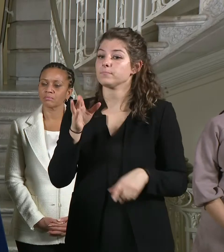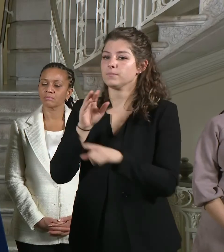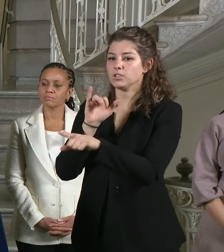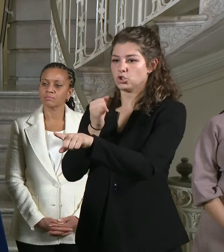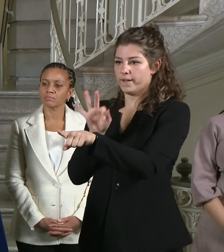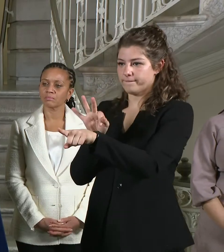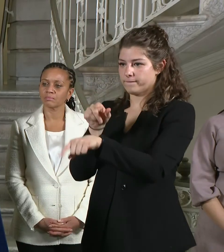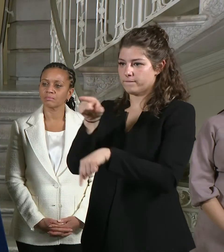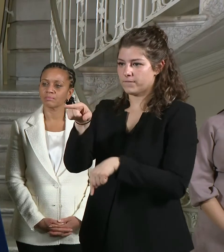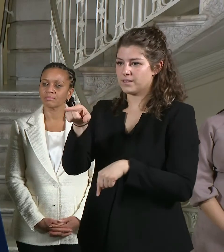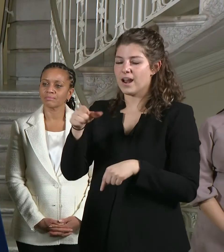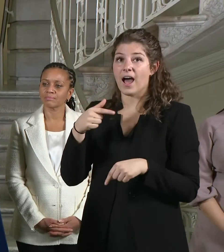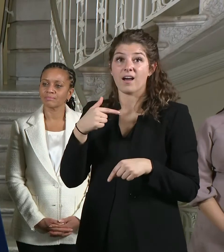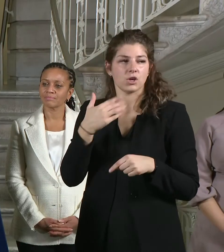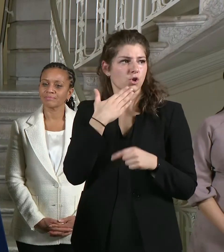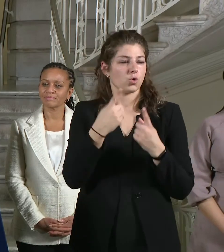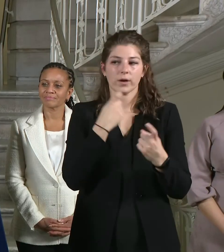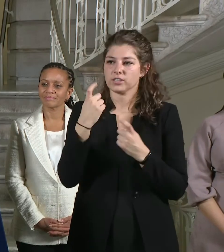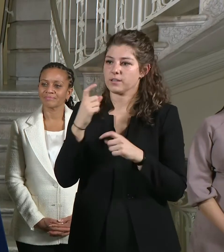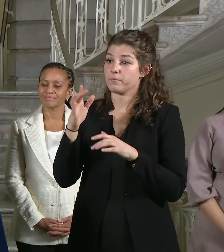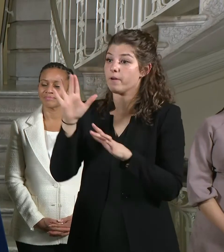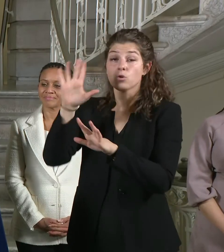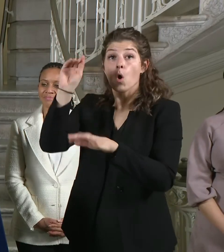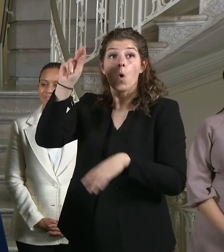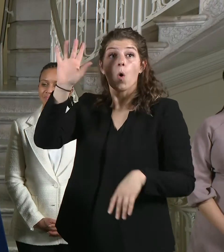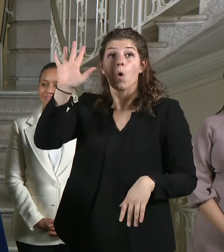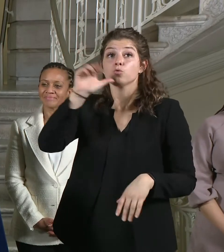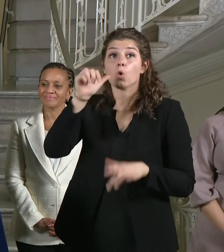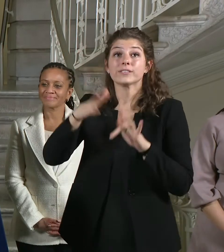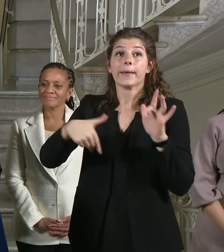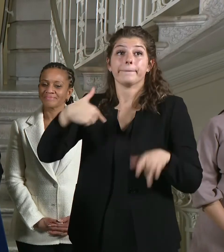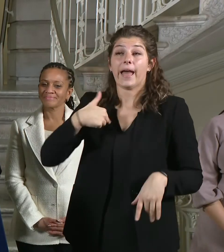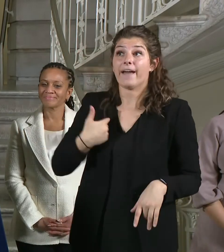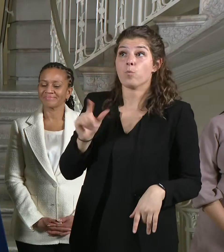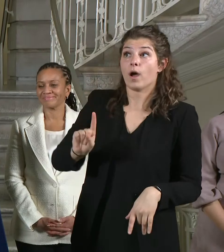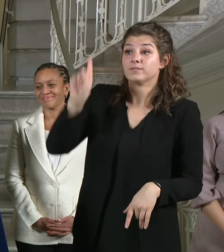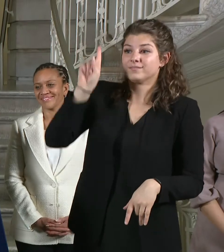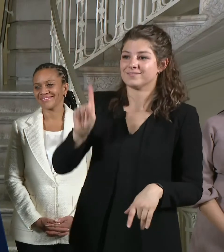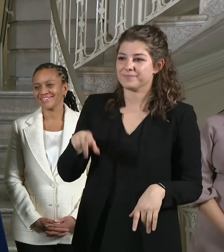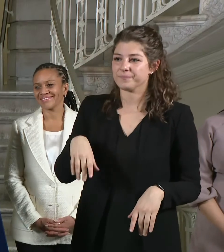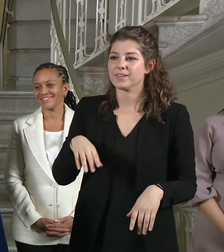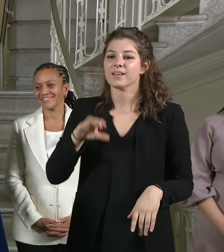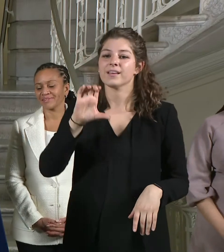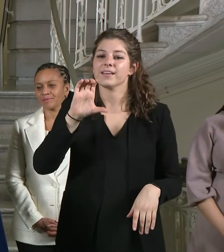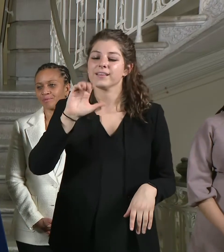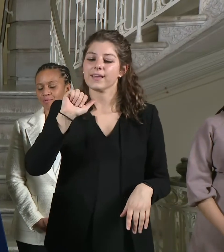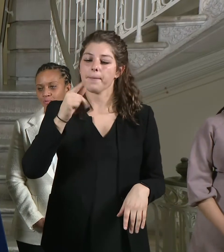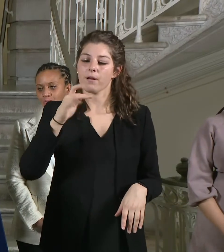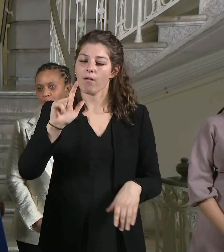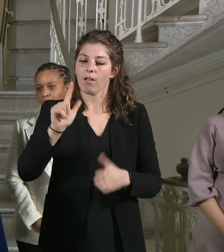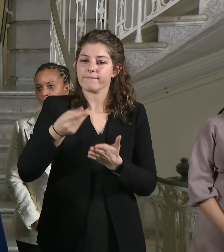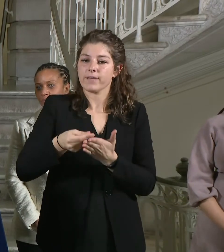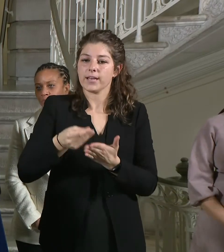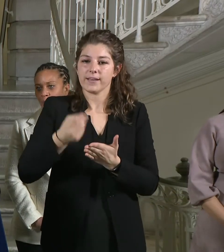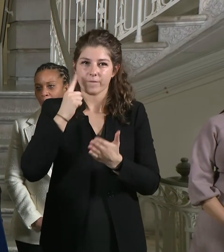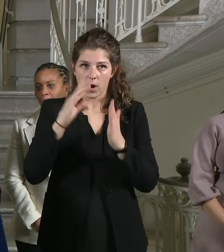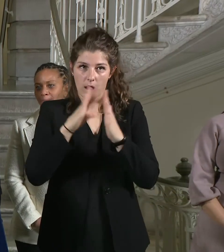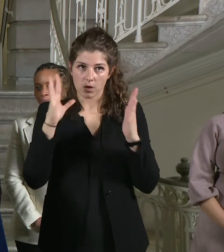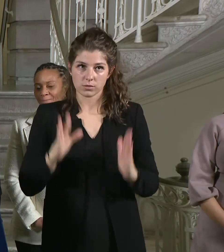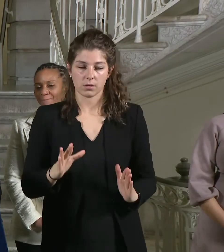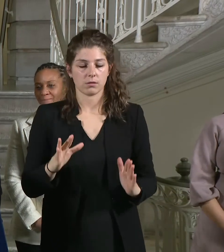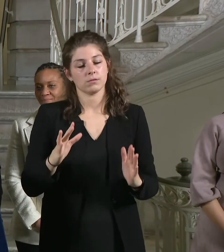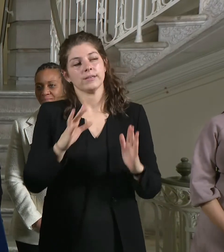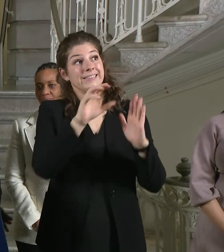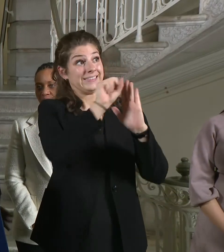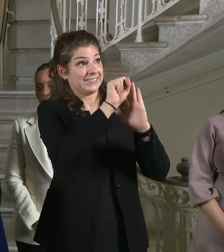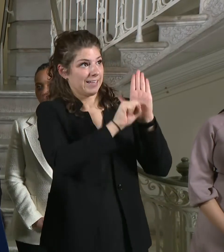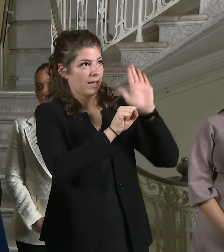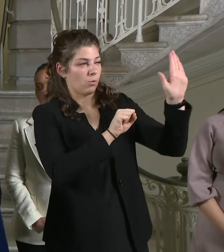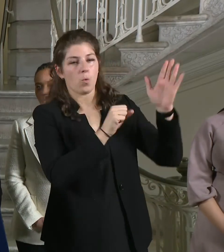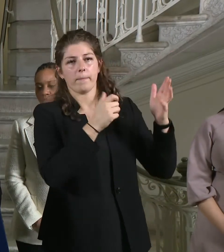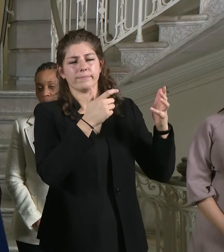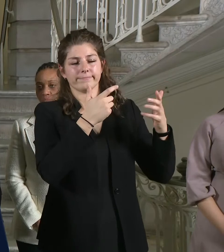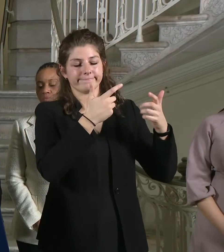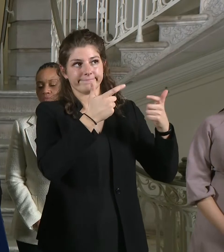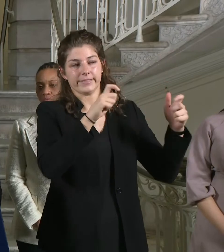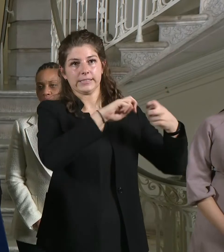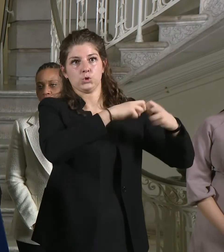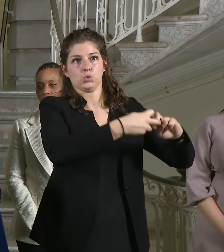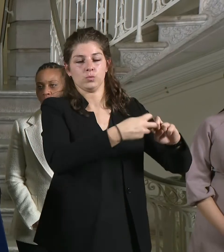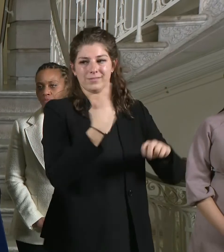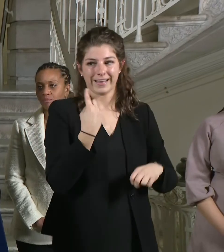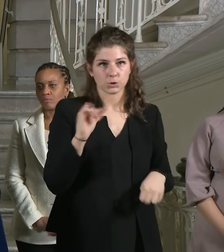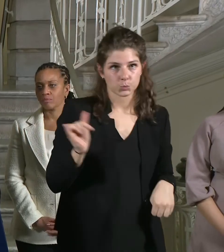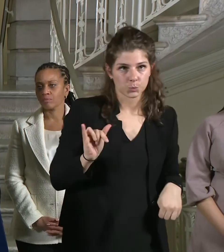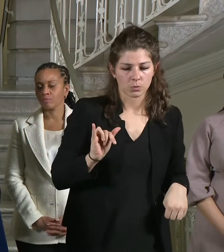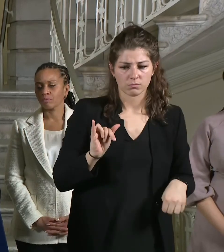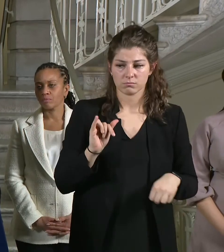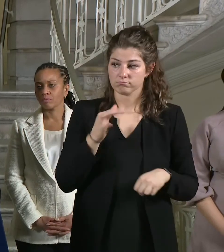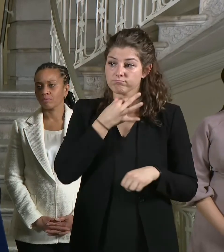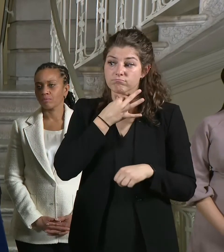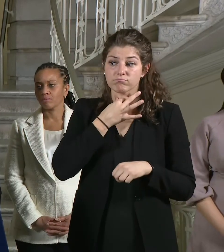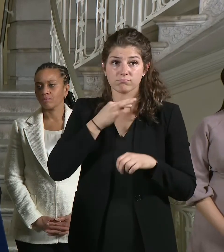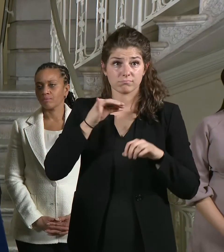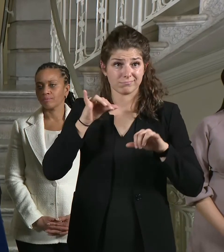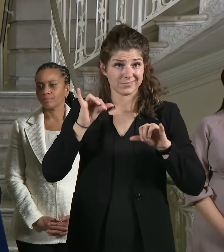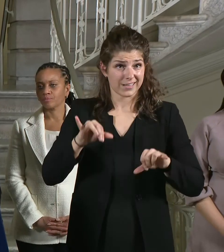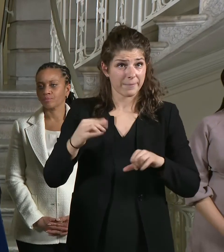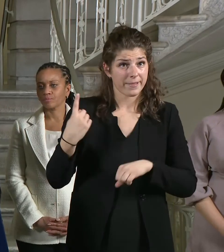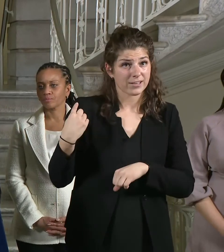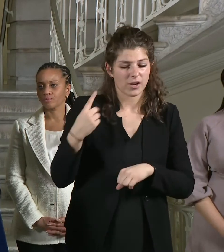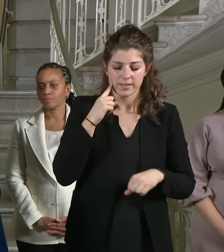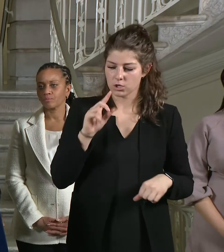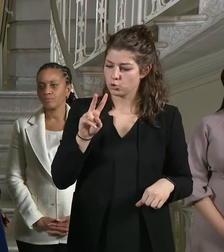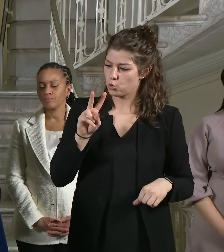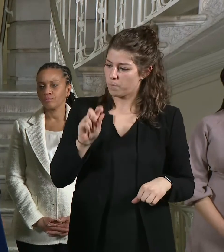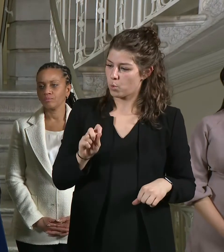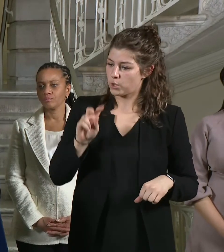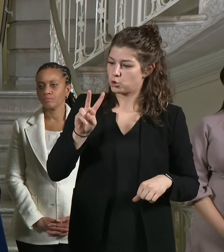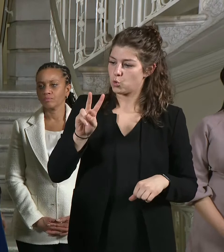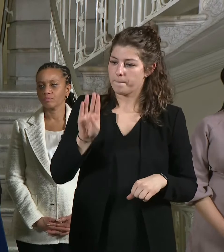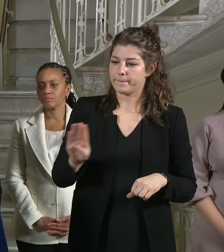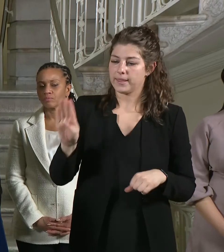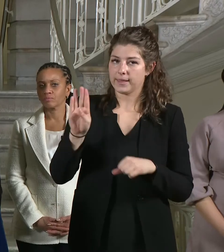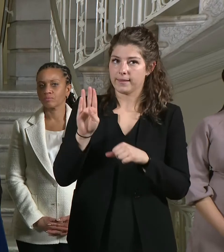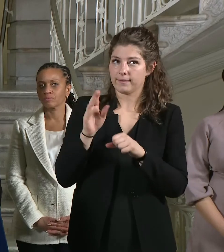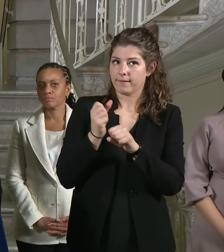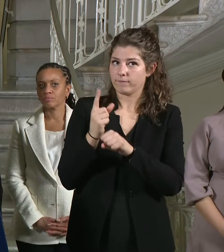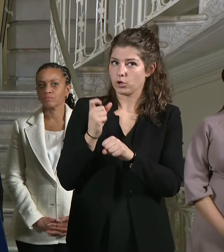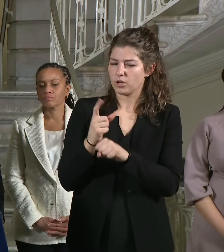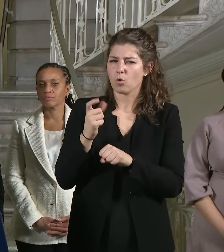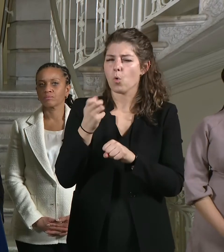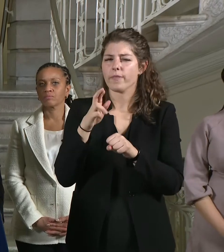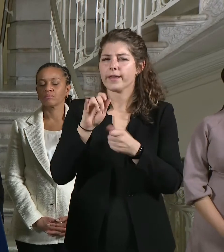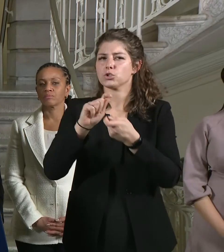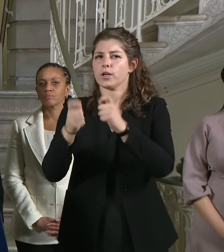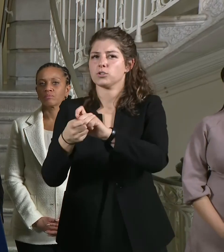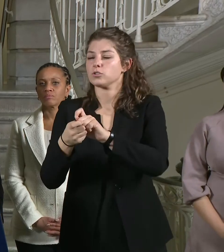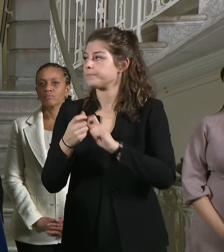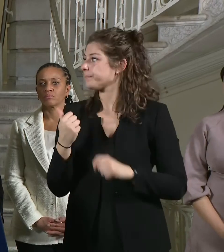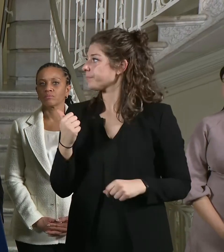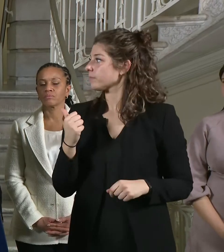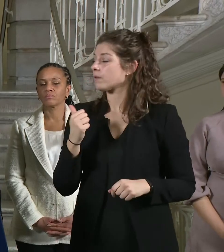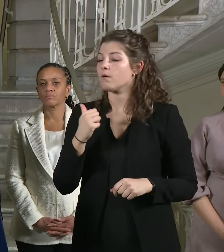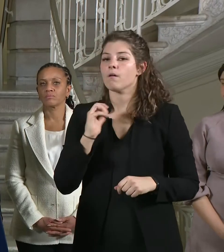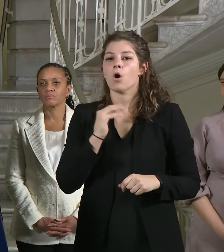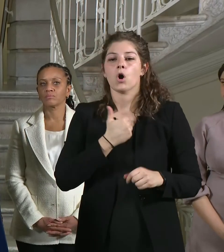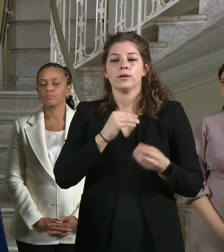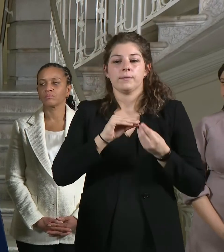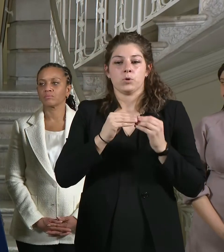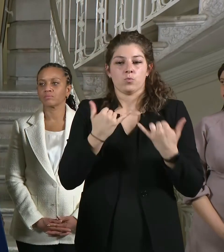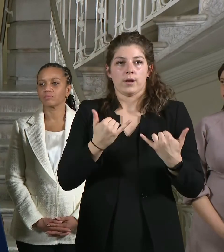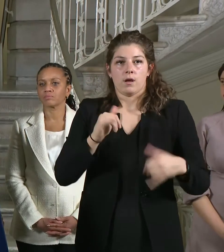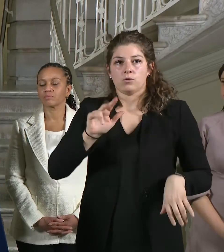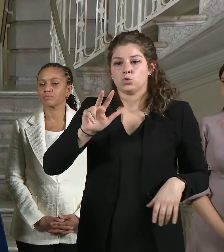DOLLARS.